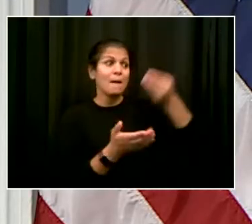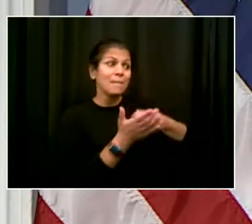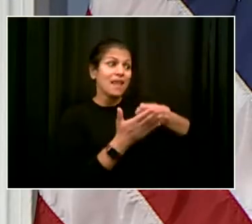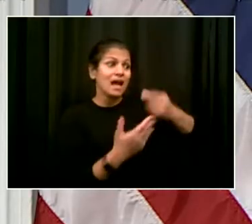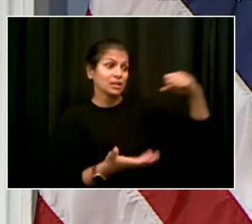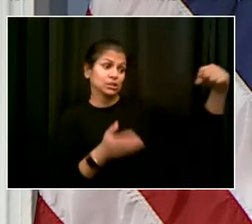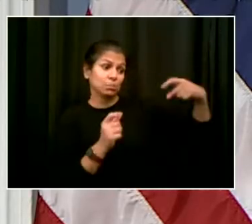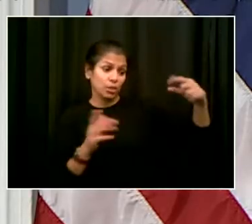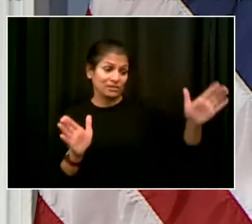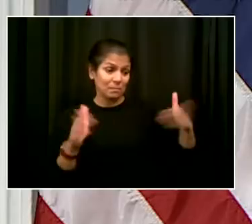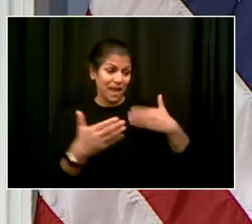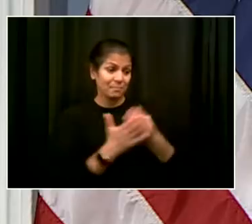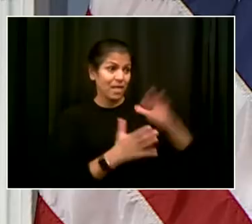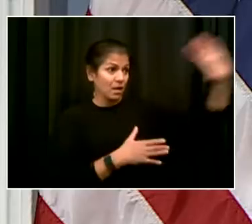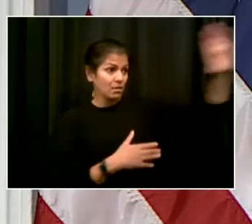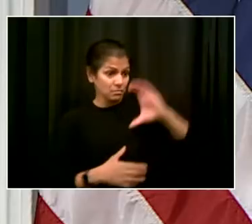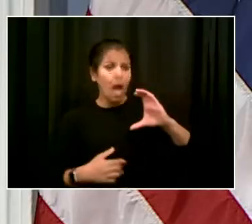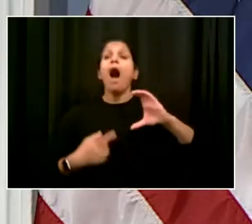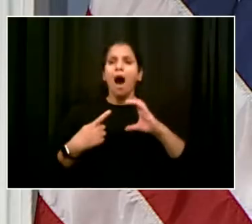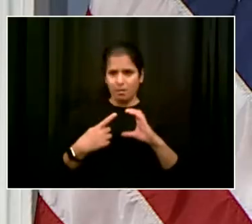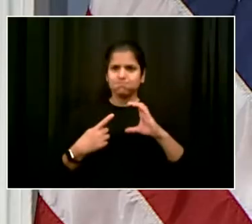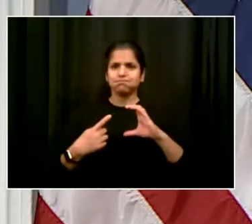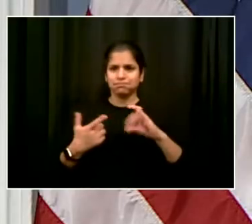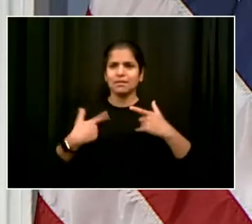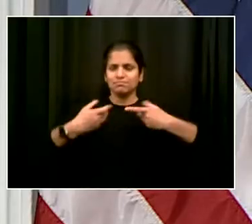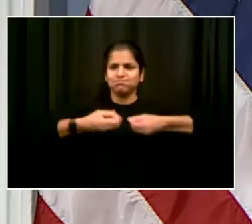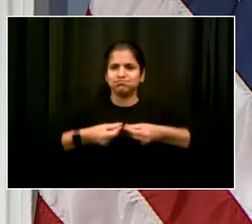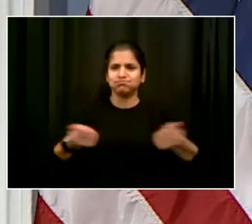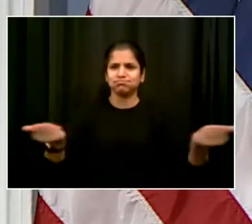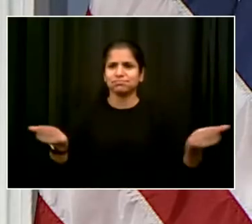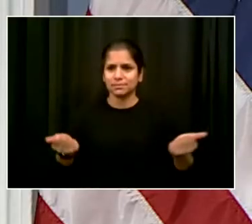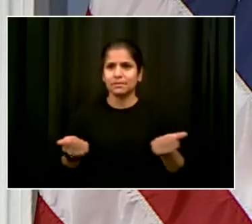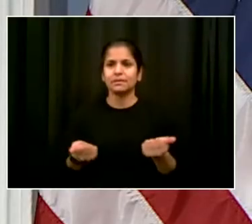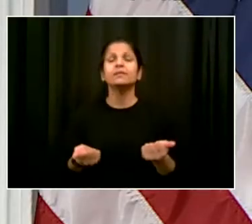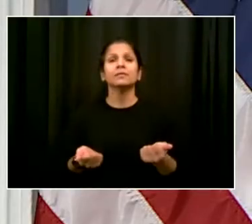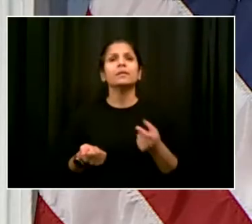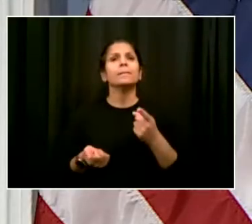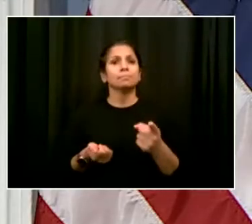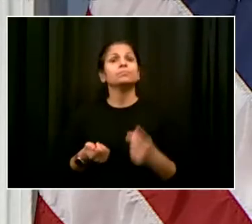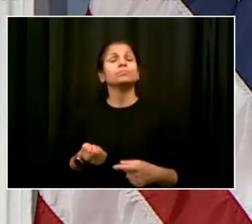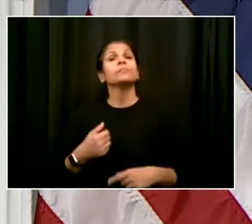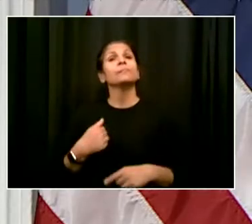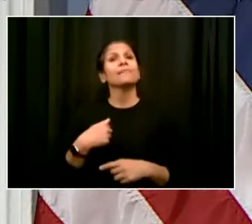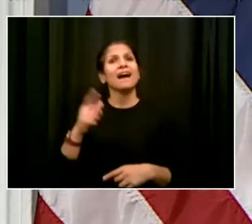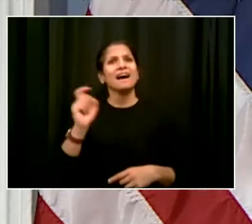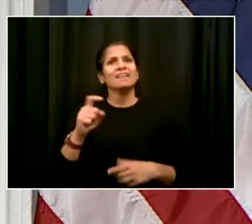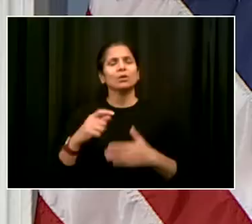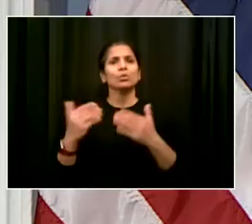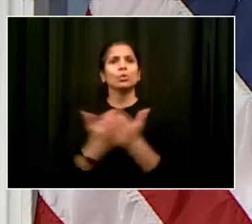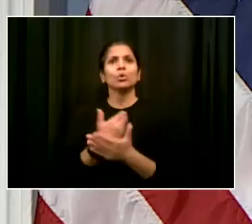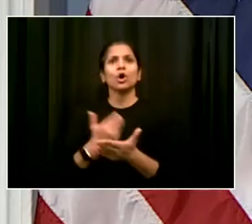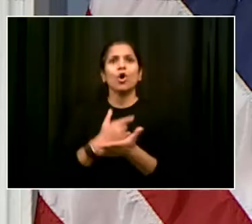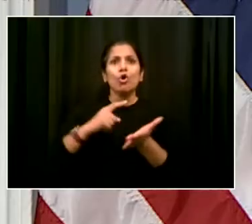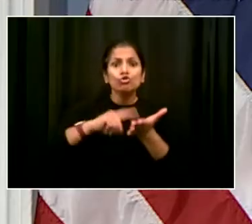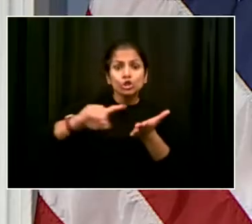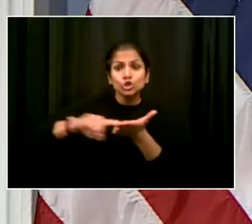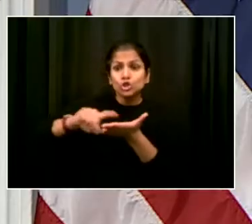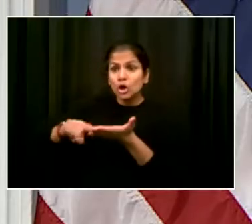STIMULUS PACKAGE TO HELP FUND ALL THIS. THAT BEING SAID THERE IS RESEARCH THAT